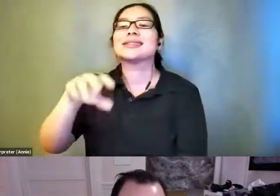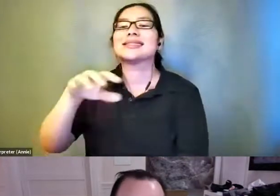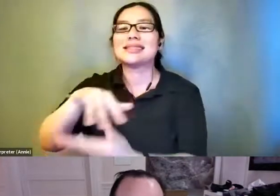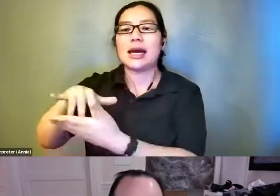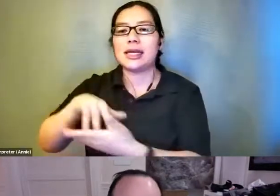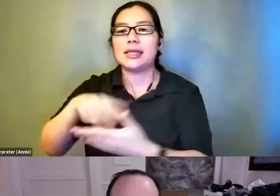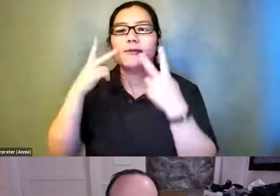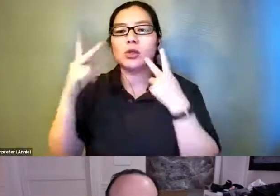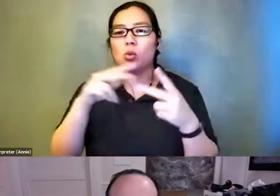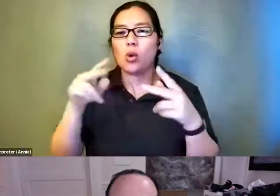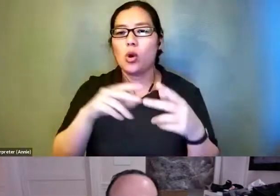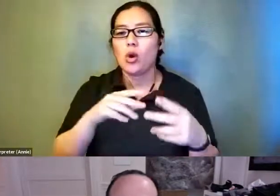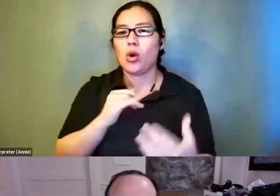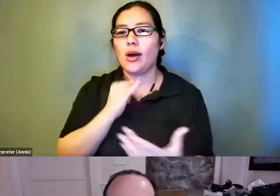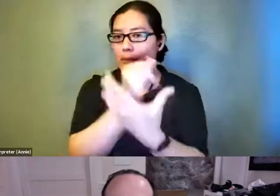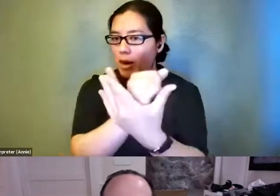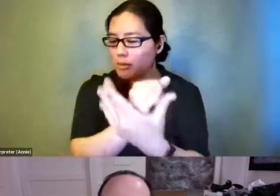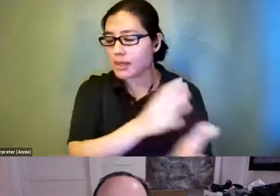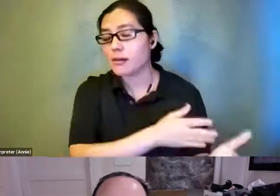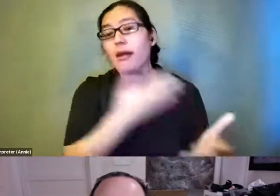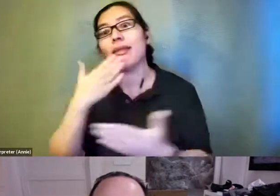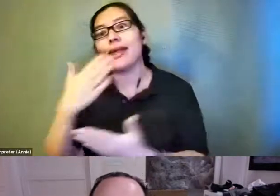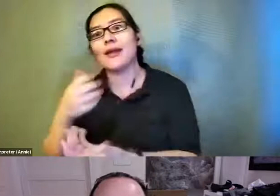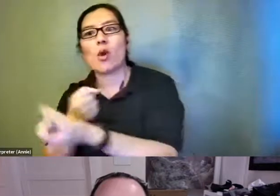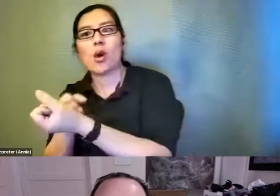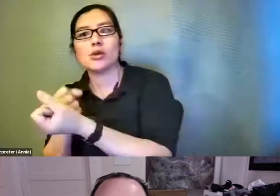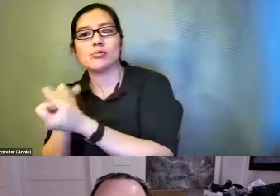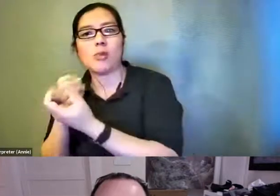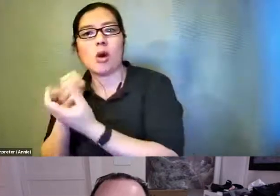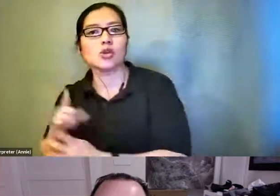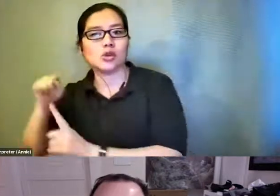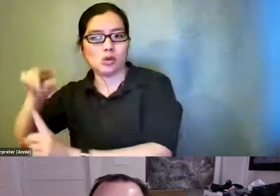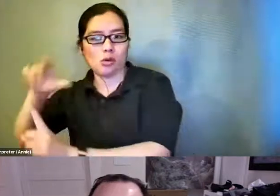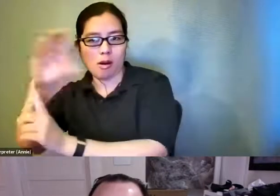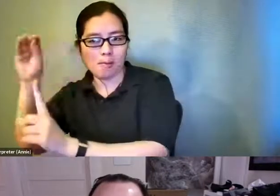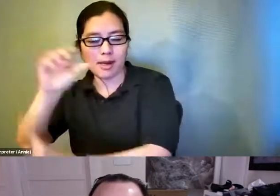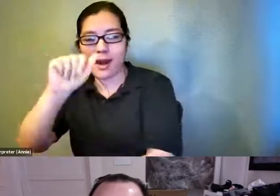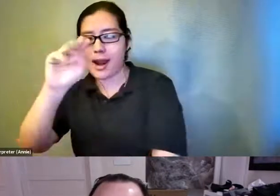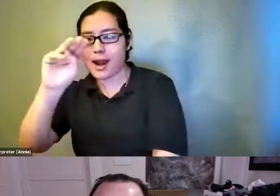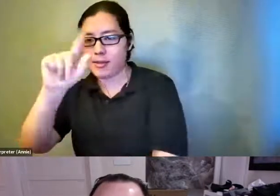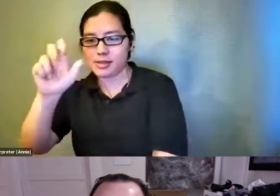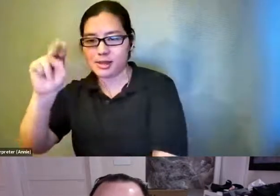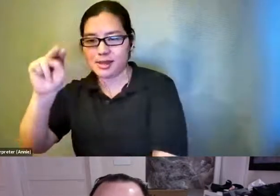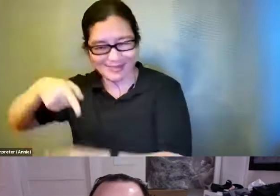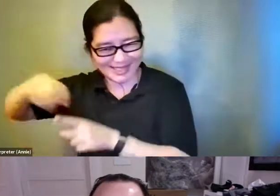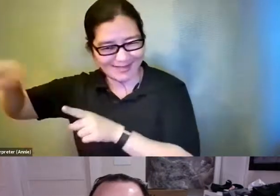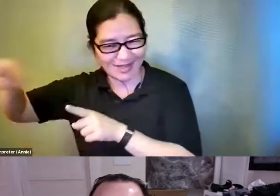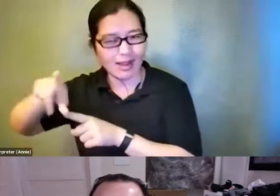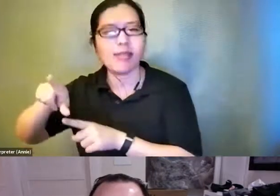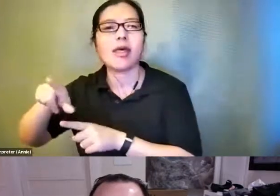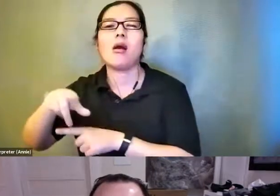sponsor, Amazon, specifically the disability employment resource group at